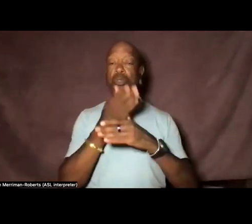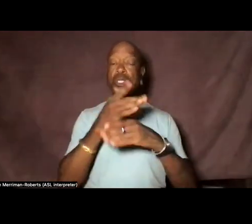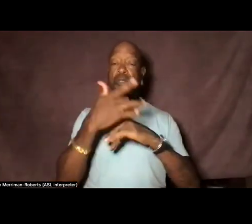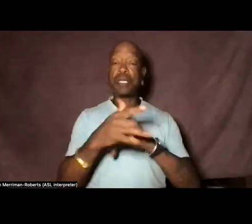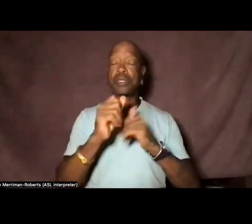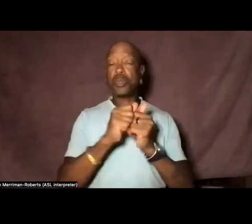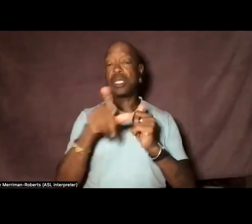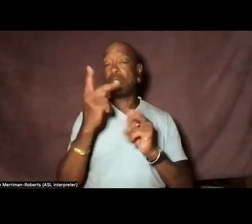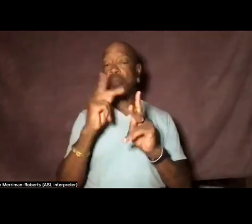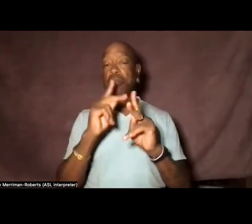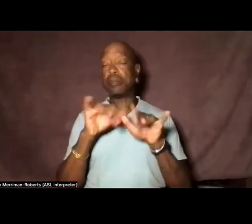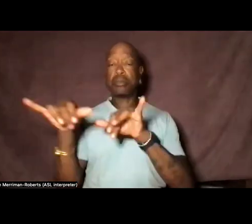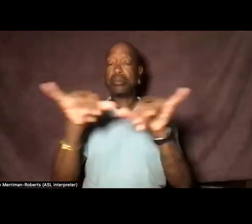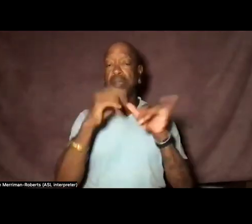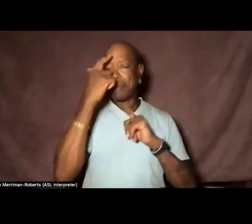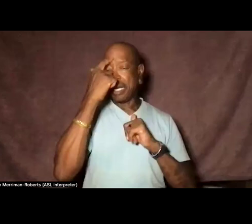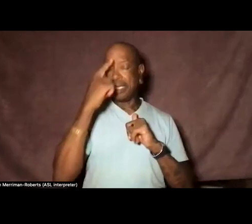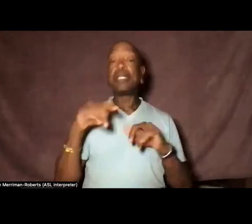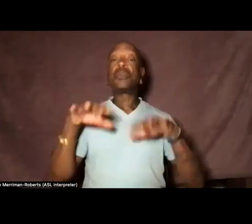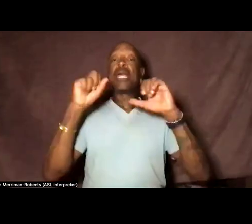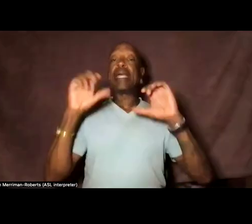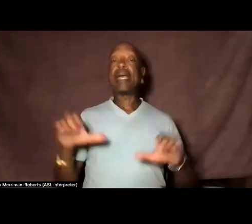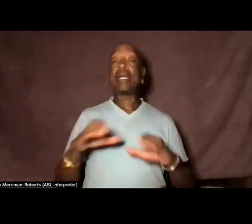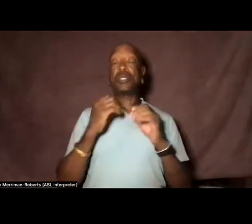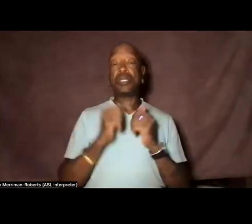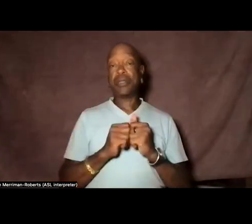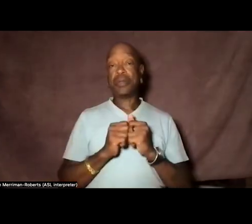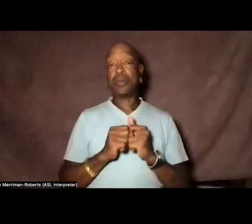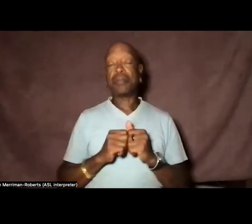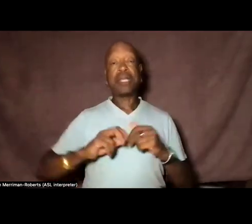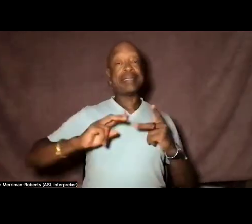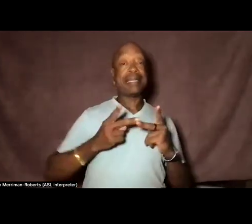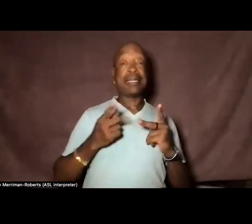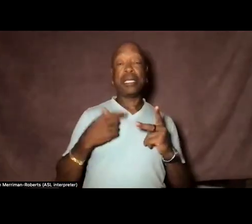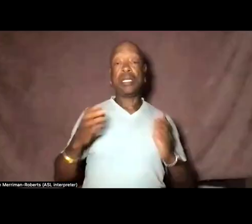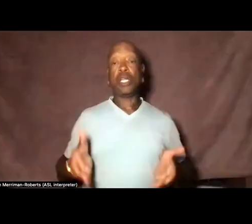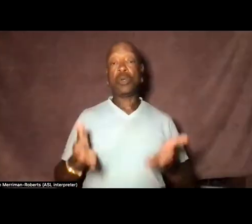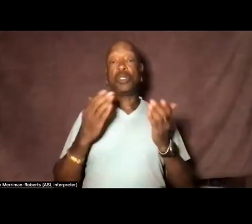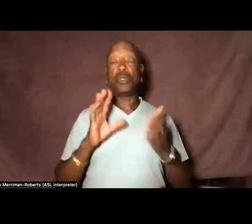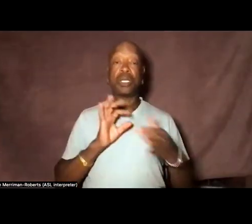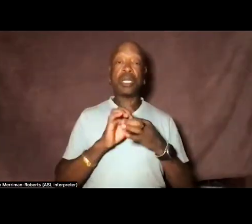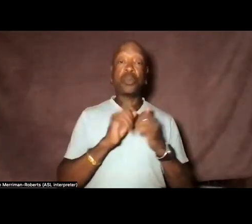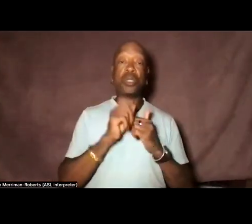take action together secondly we encourage you to connect with your local mask block spelled